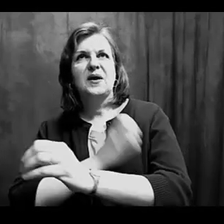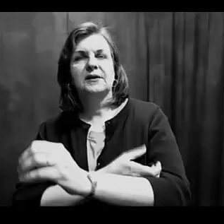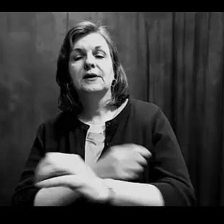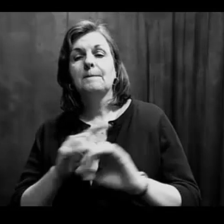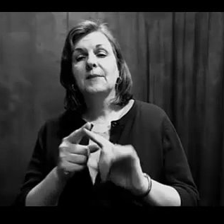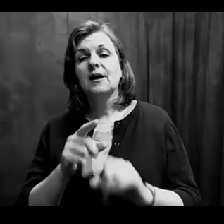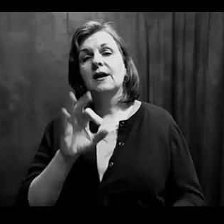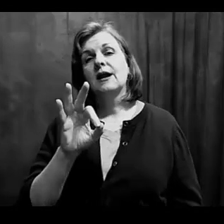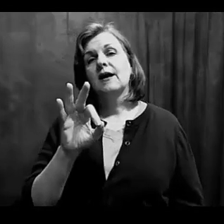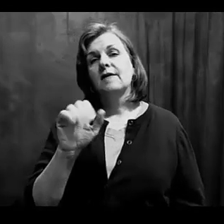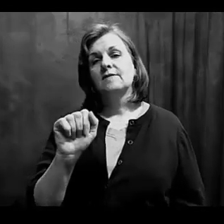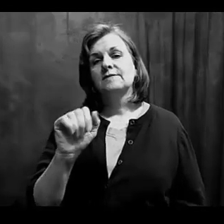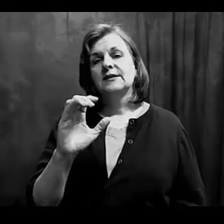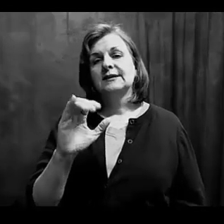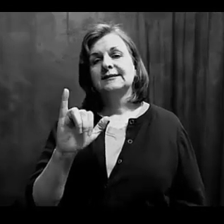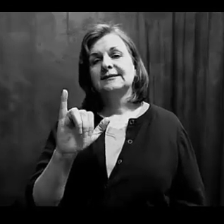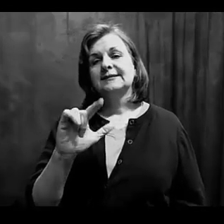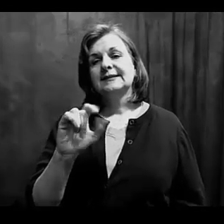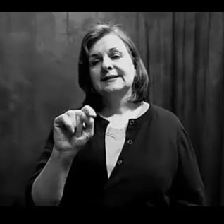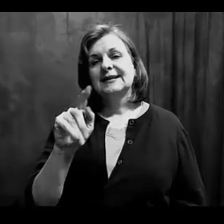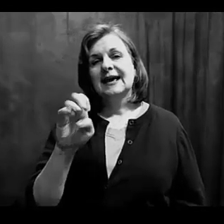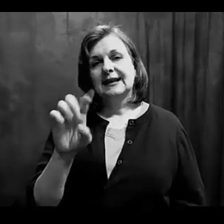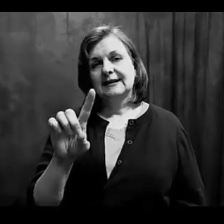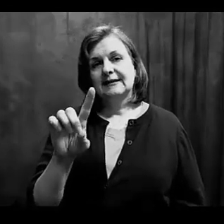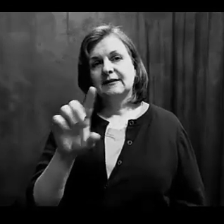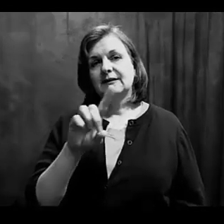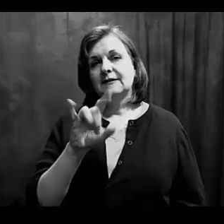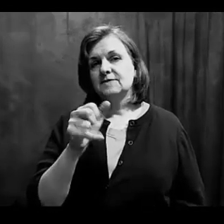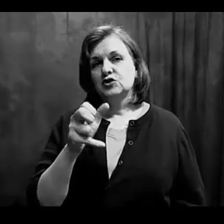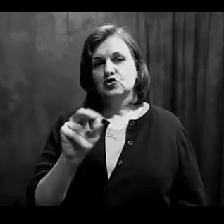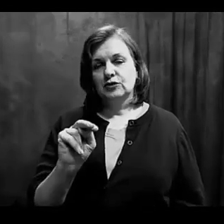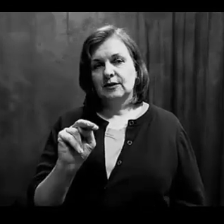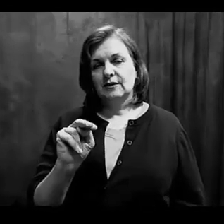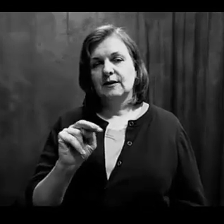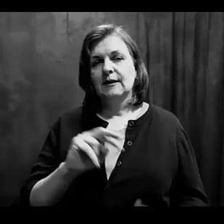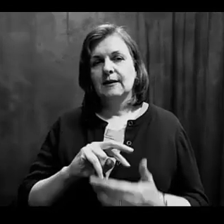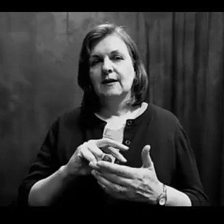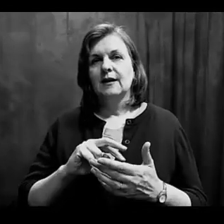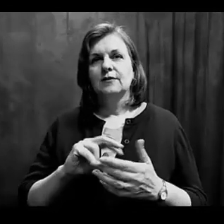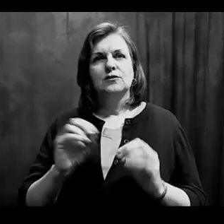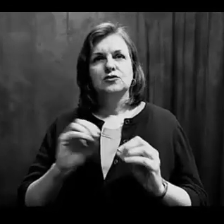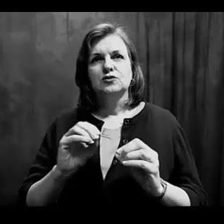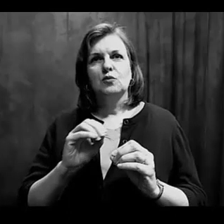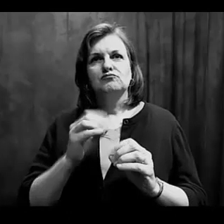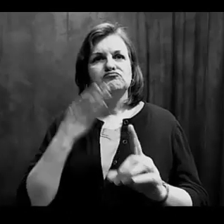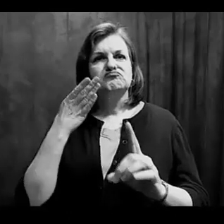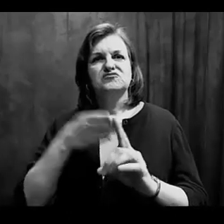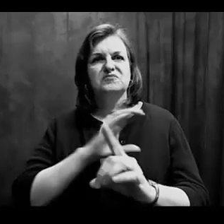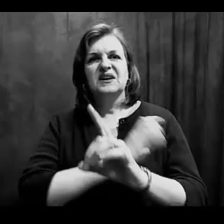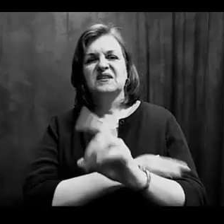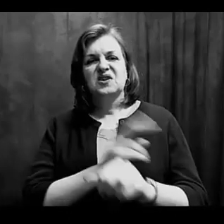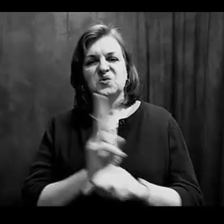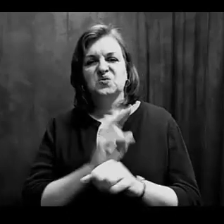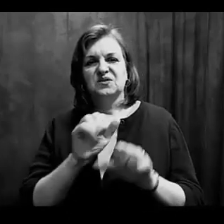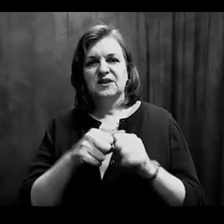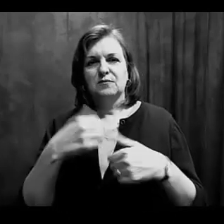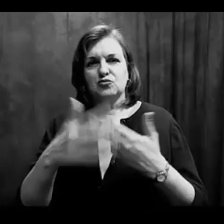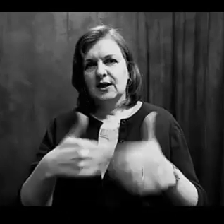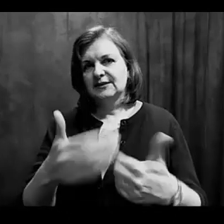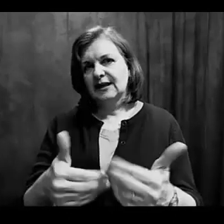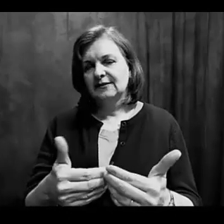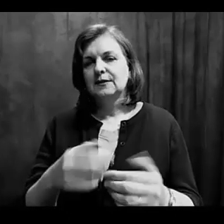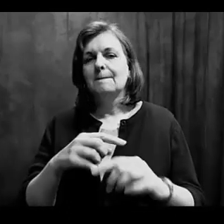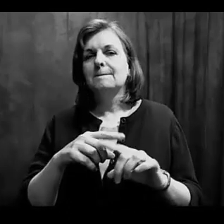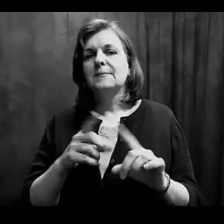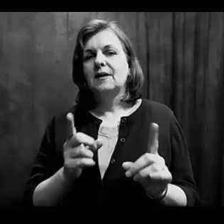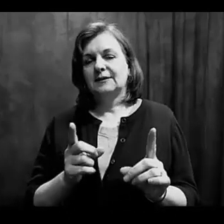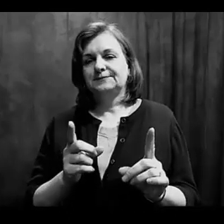but when we look at facilitated diffusion there's no direct energy used